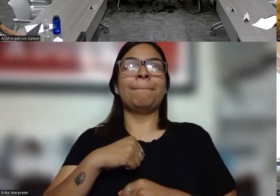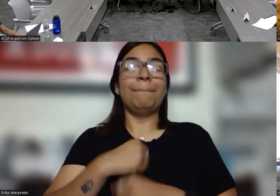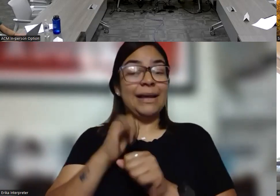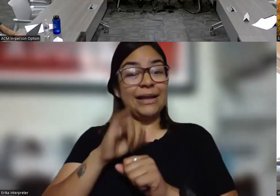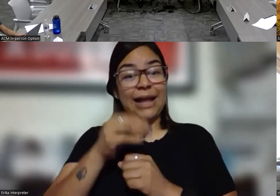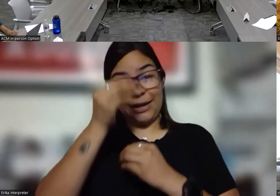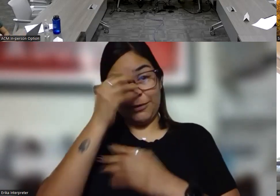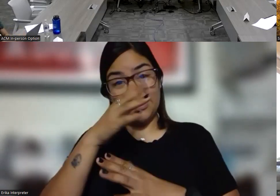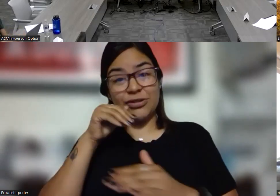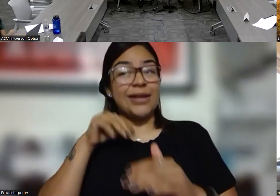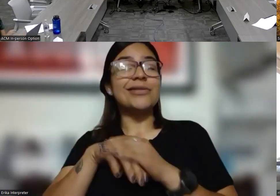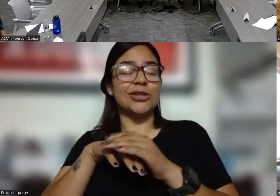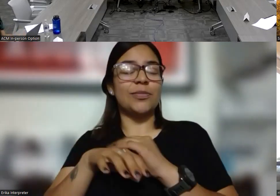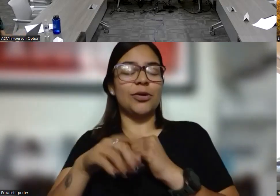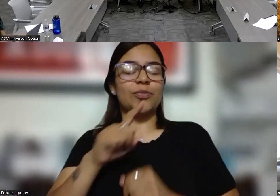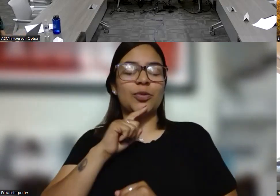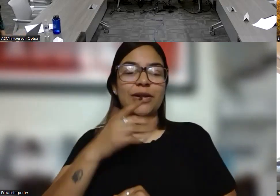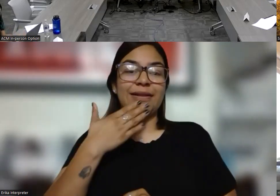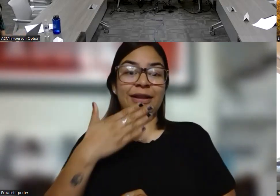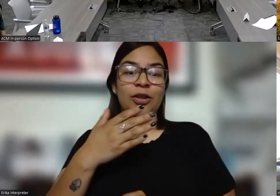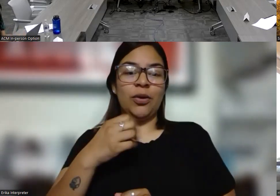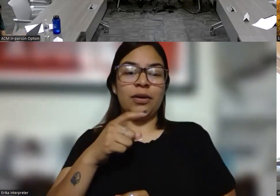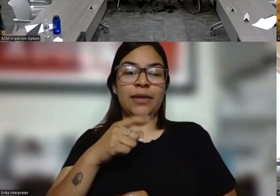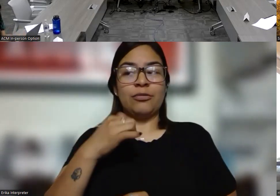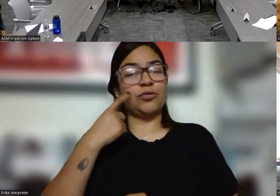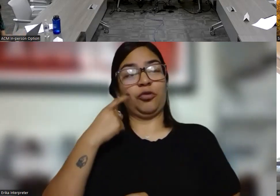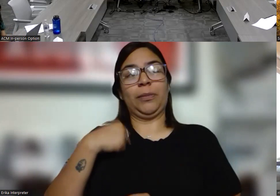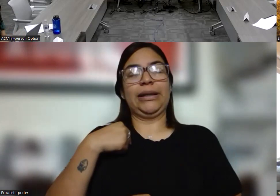so that's that's the only thing that came up for me I we had a very good discussion this morning